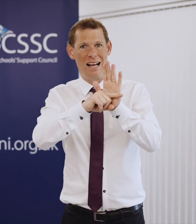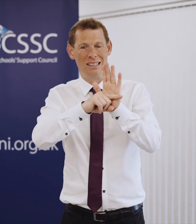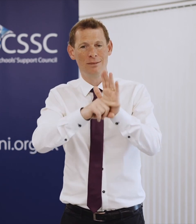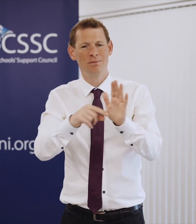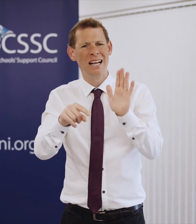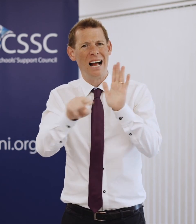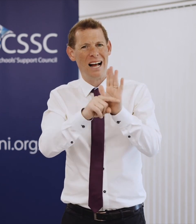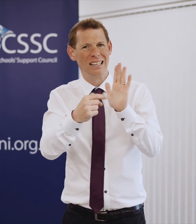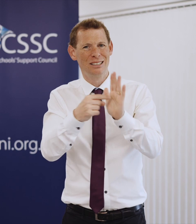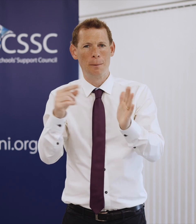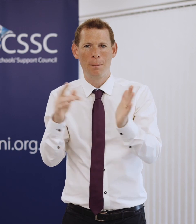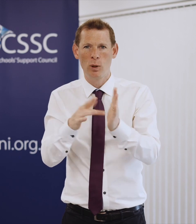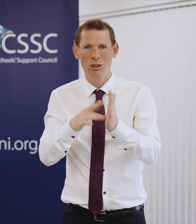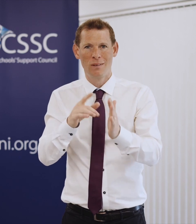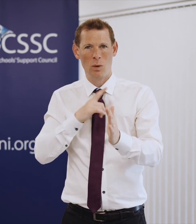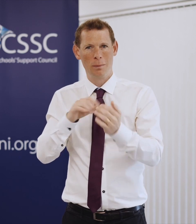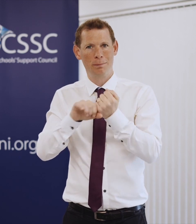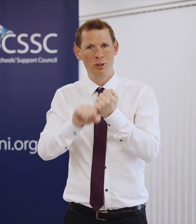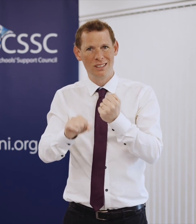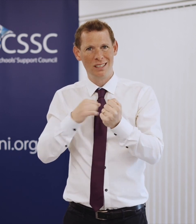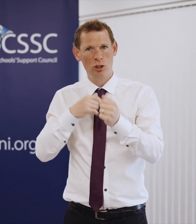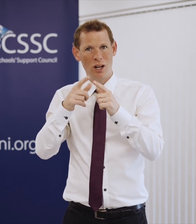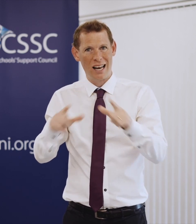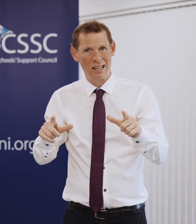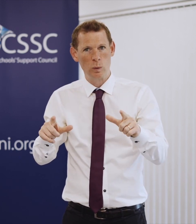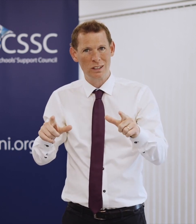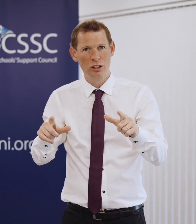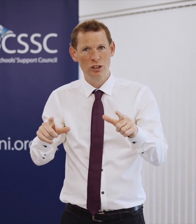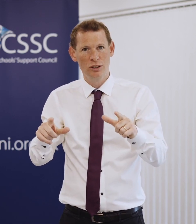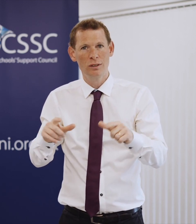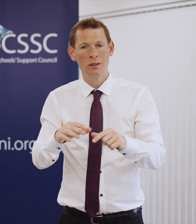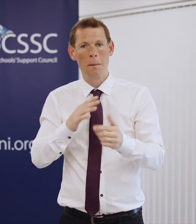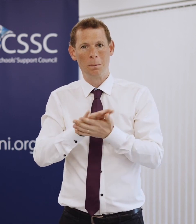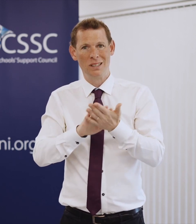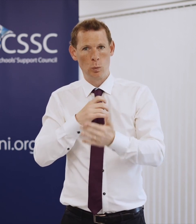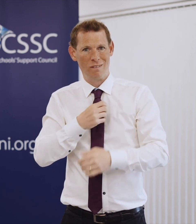get that passed yet but hopefully the BSL Act will be very important to protect our language in the